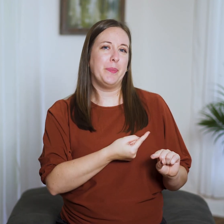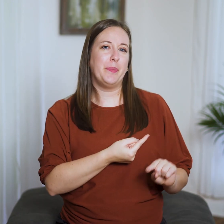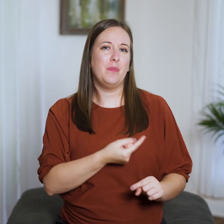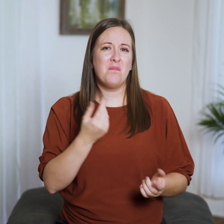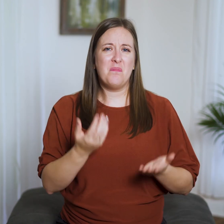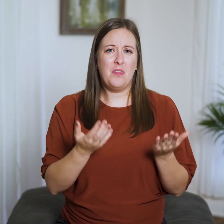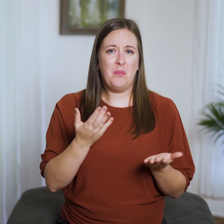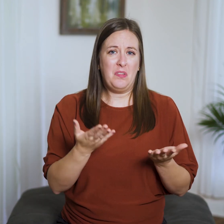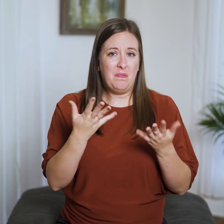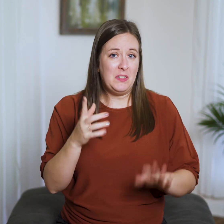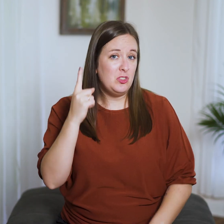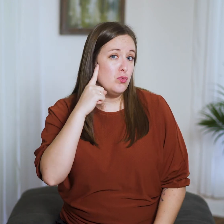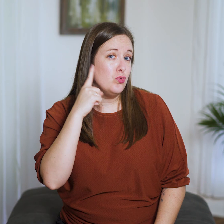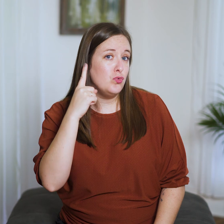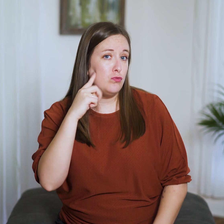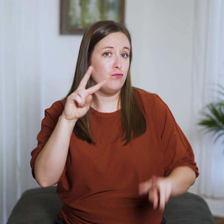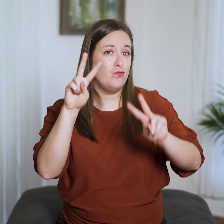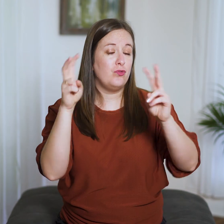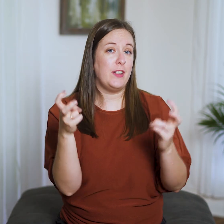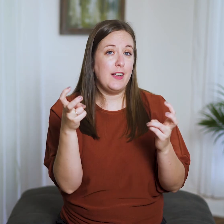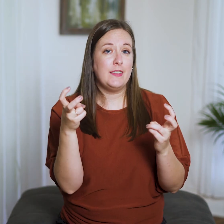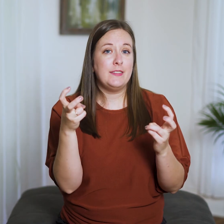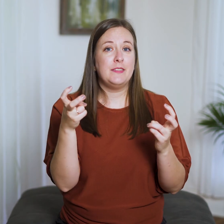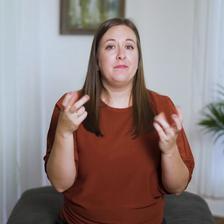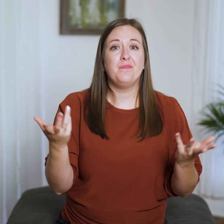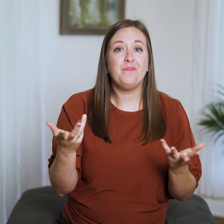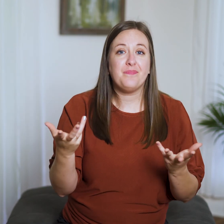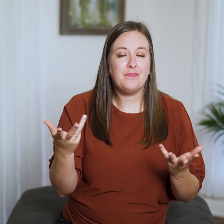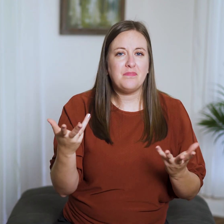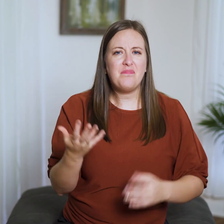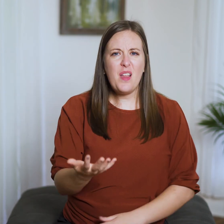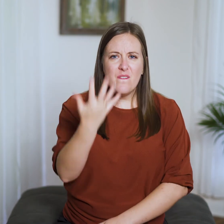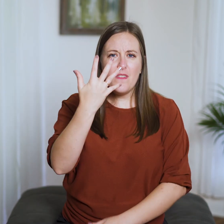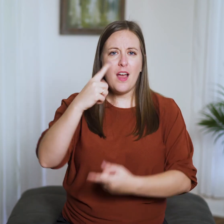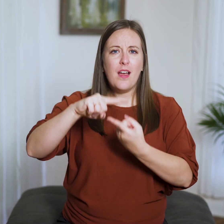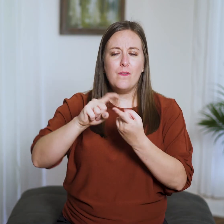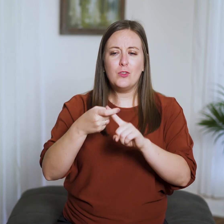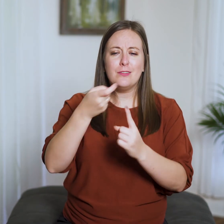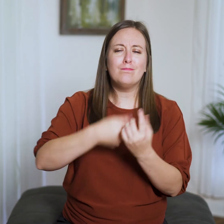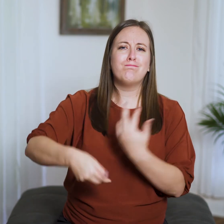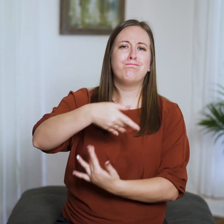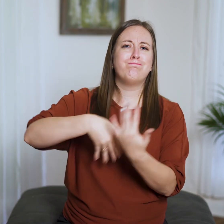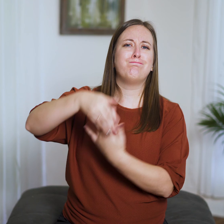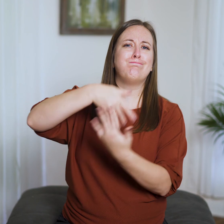You’ve likely heard the maxim, “You’re the average of the five people